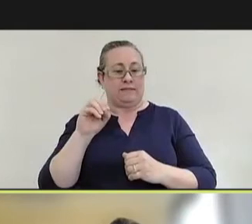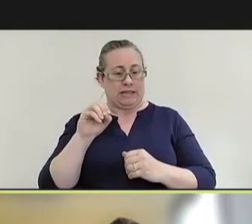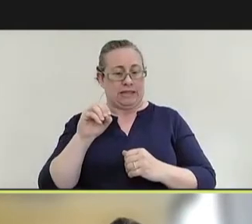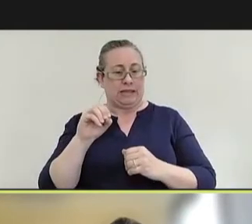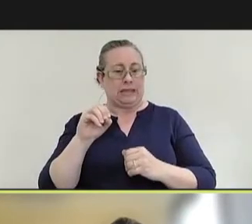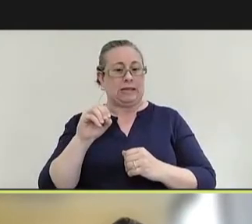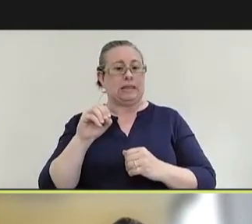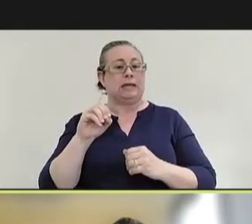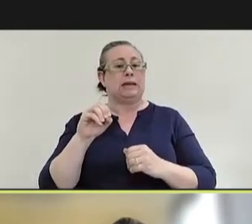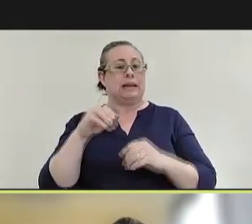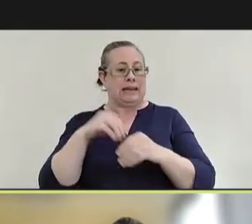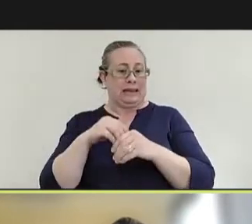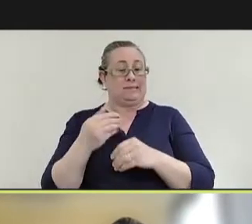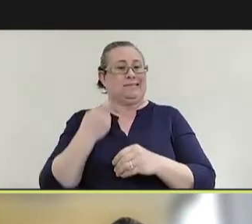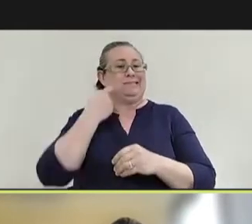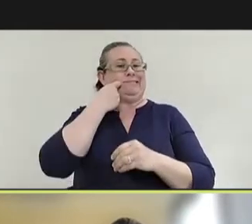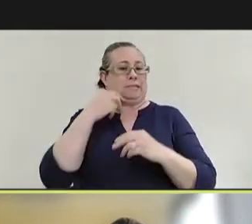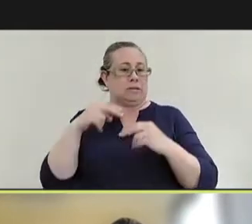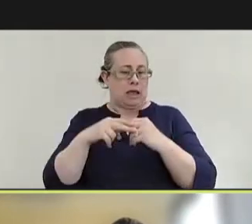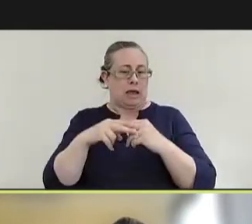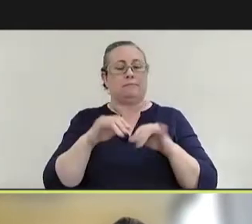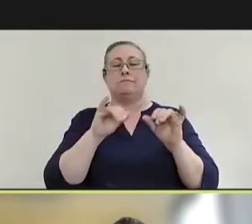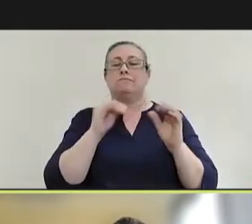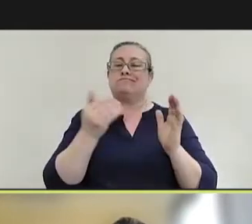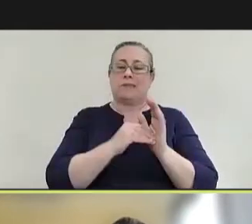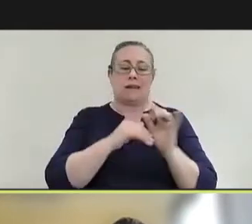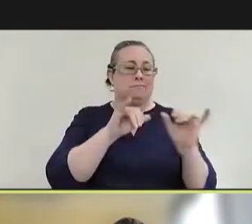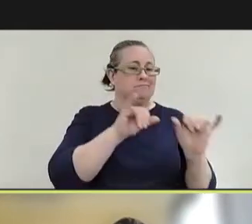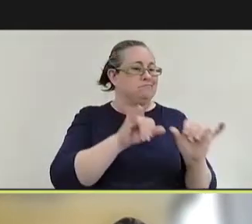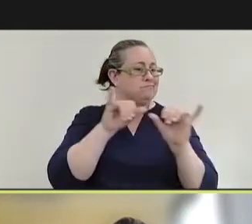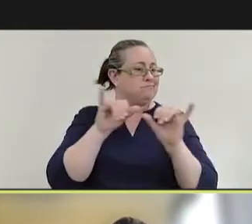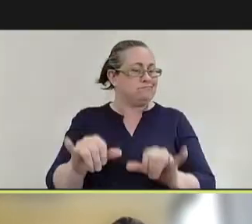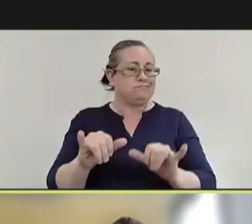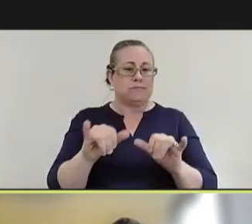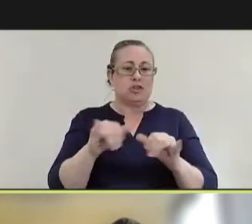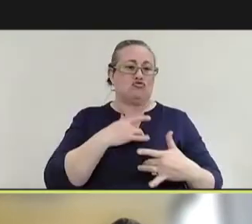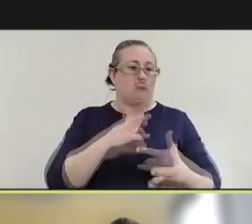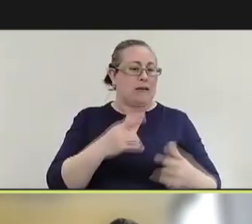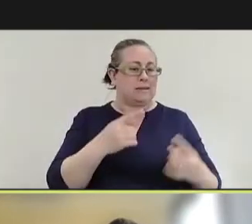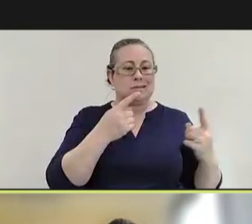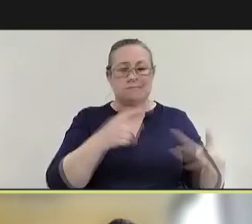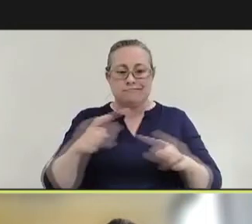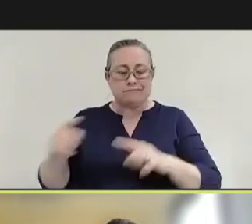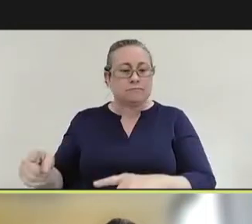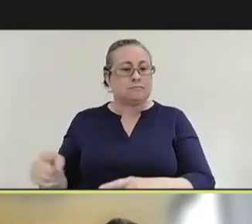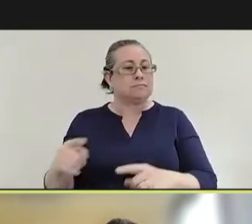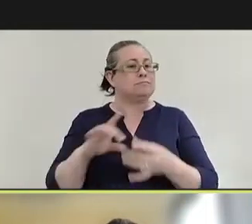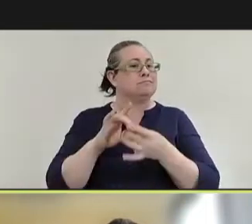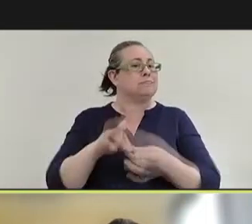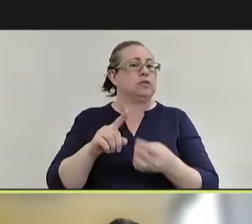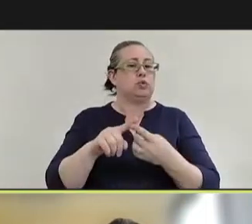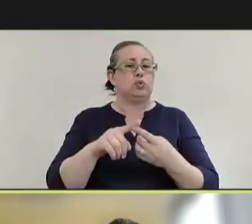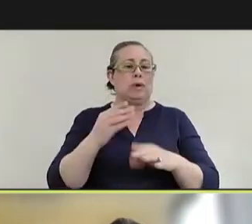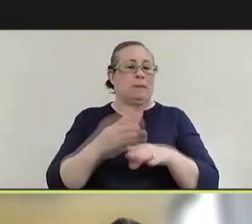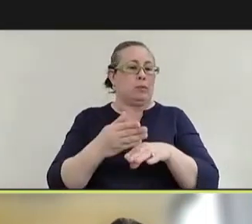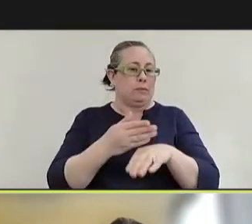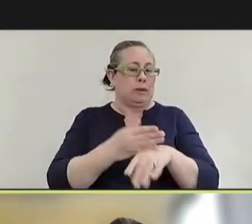similar sorts of trends, same sorts of reasons, we believe. in terms of just improvement. But again,